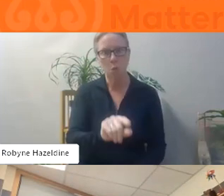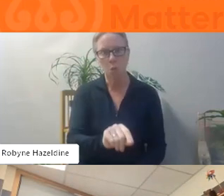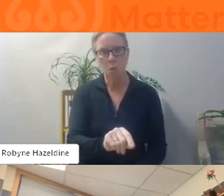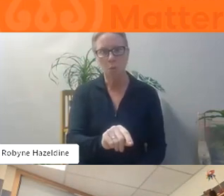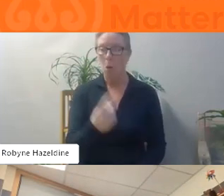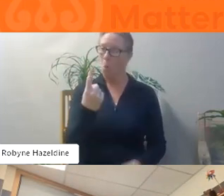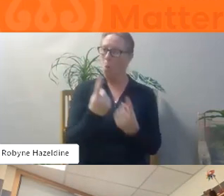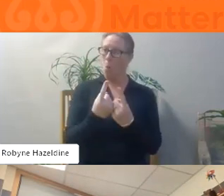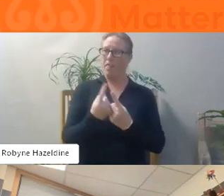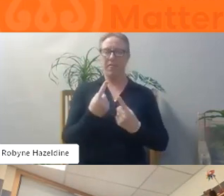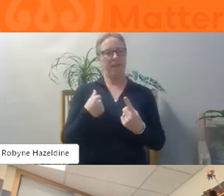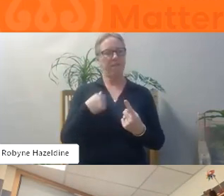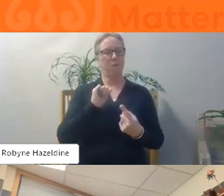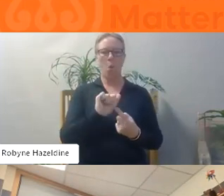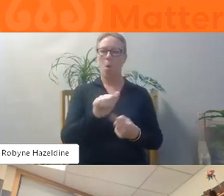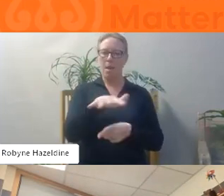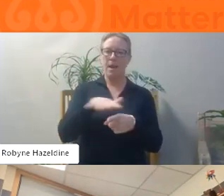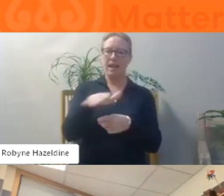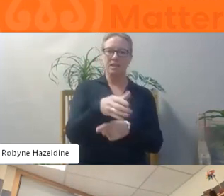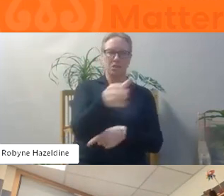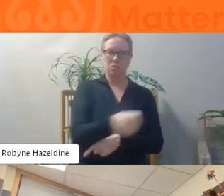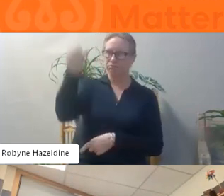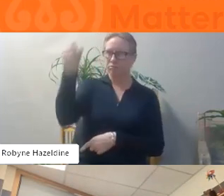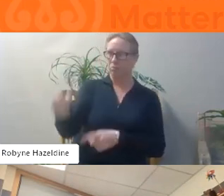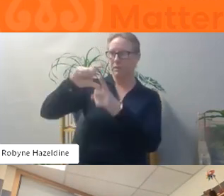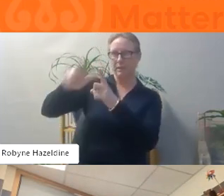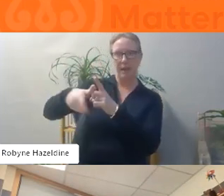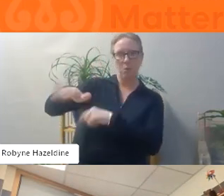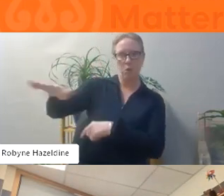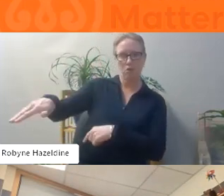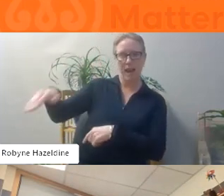from having parking spaces for disabled children and adults is